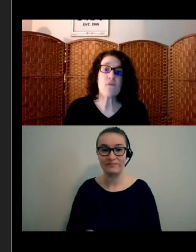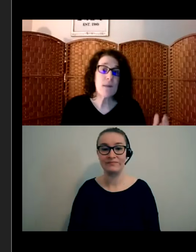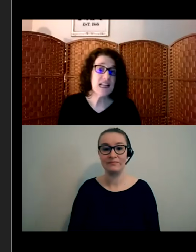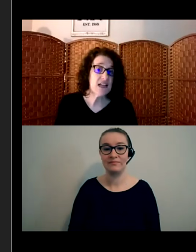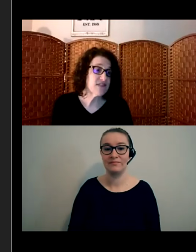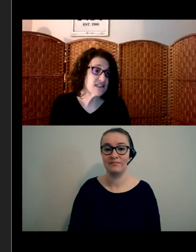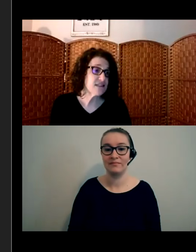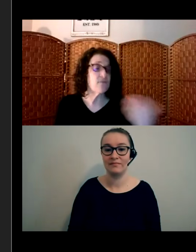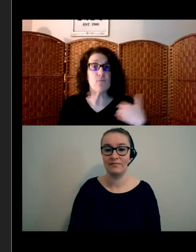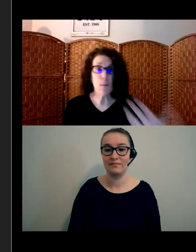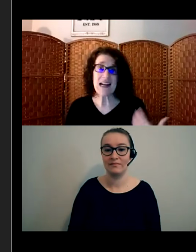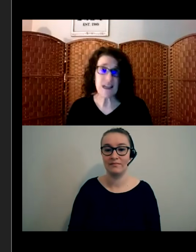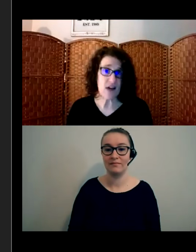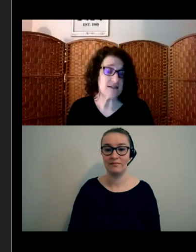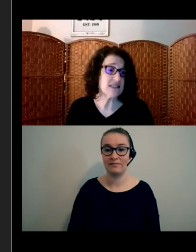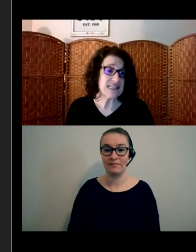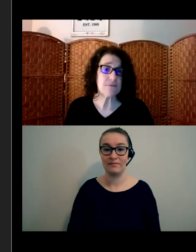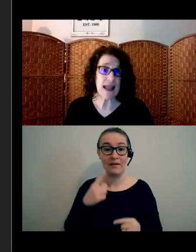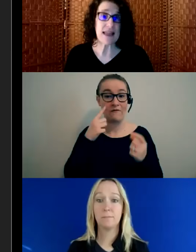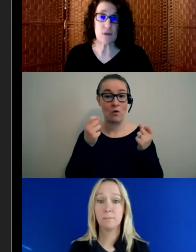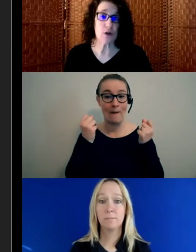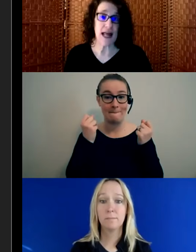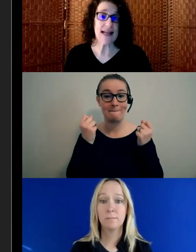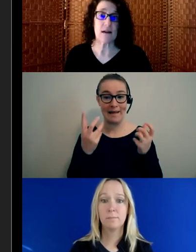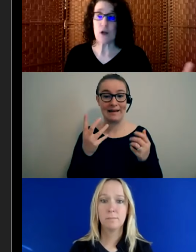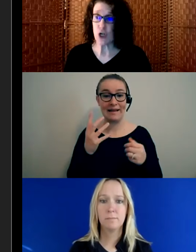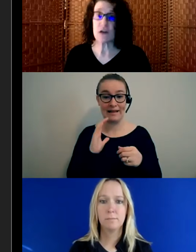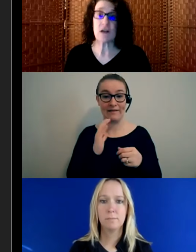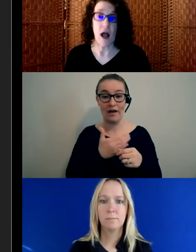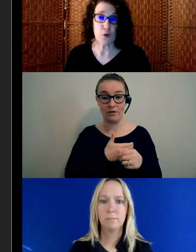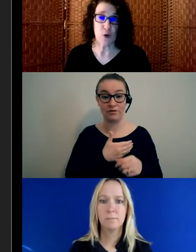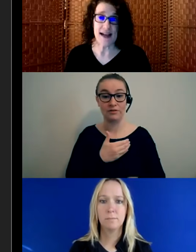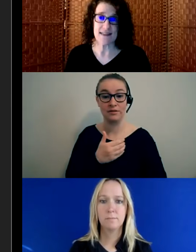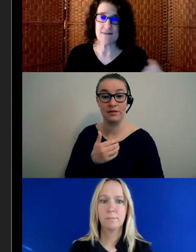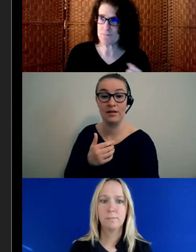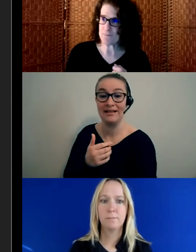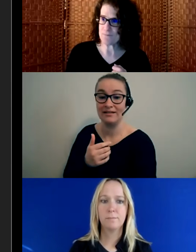For many of us, this may look like good contrast.